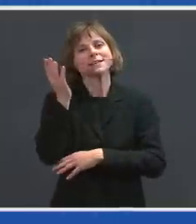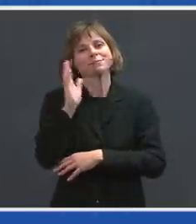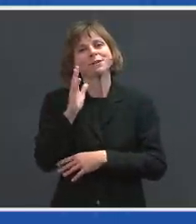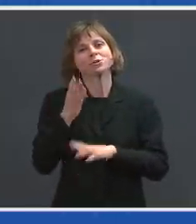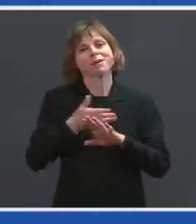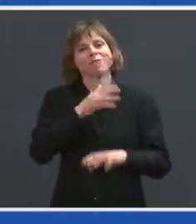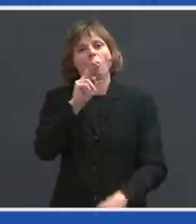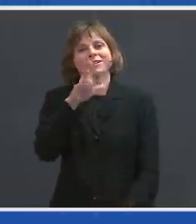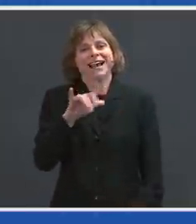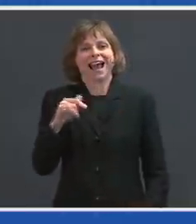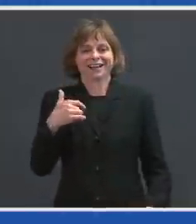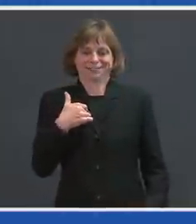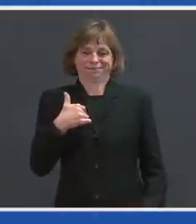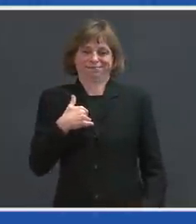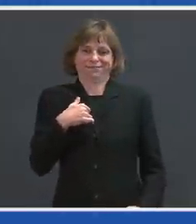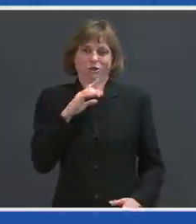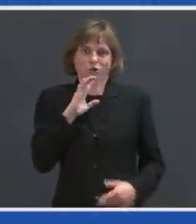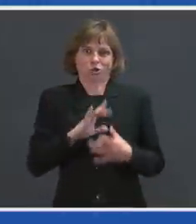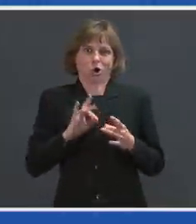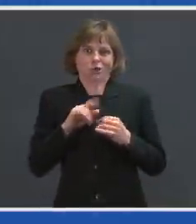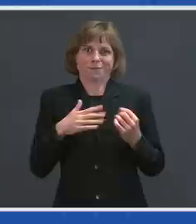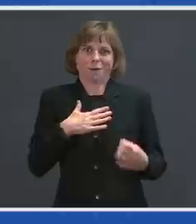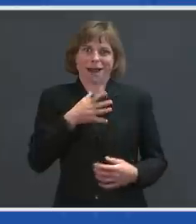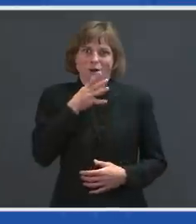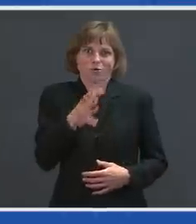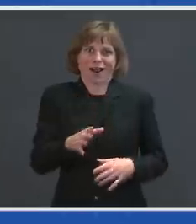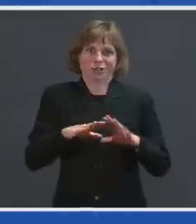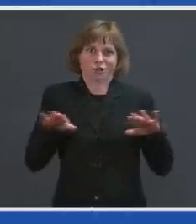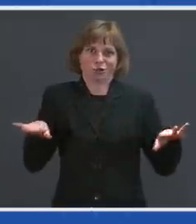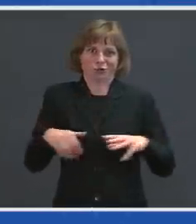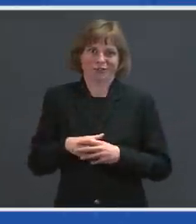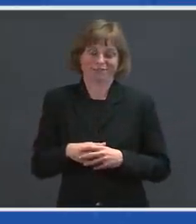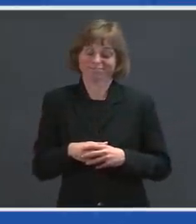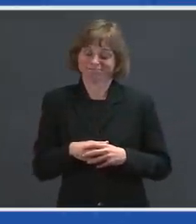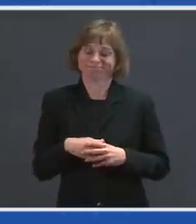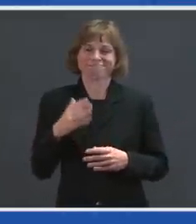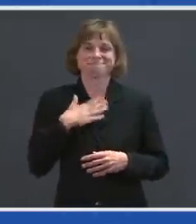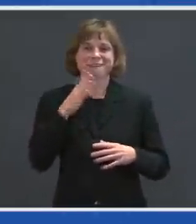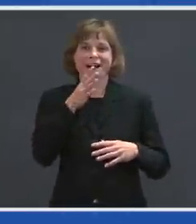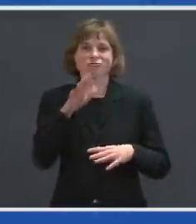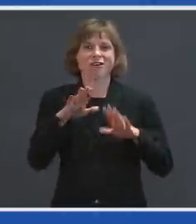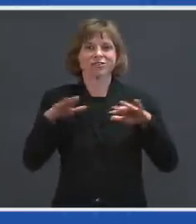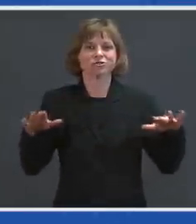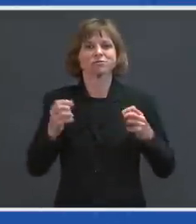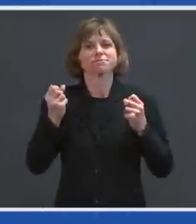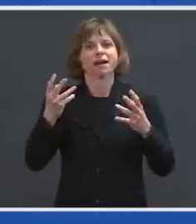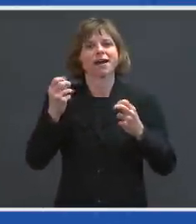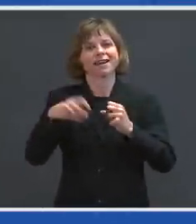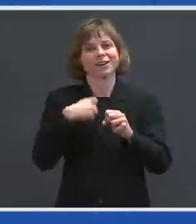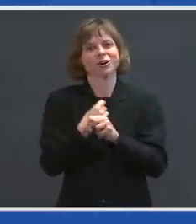our grandchildren. My grandchildren have for many, many years been long time friends of Joe Biden.